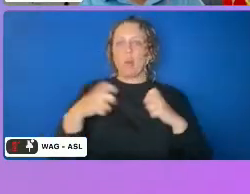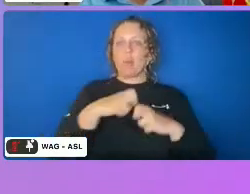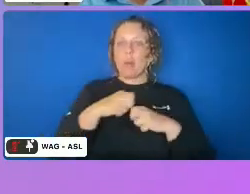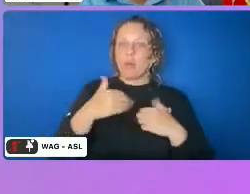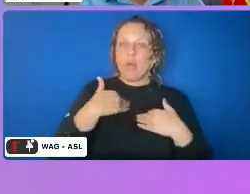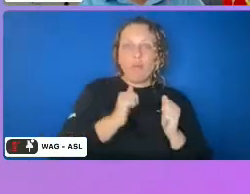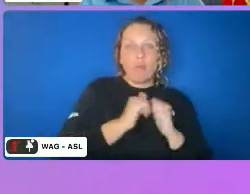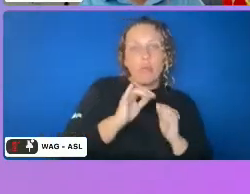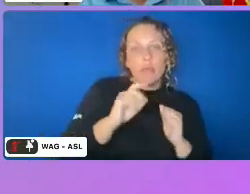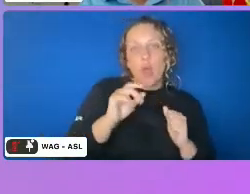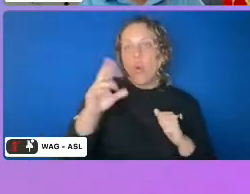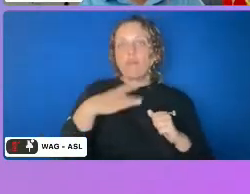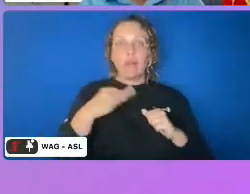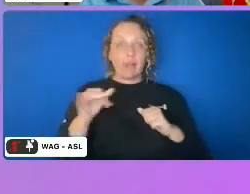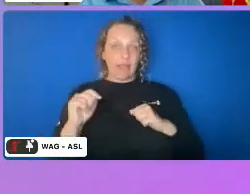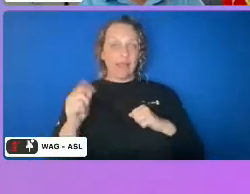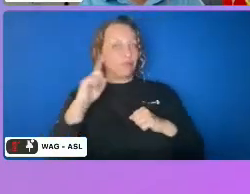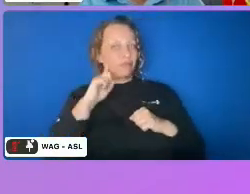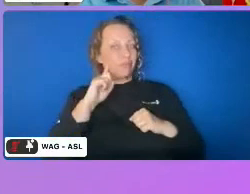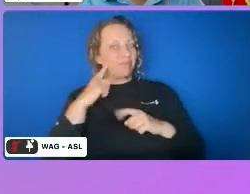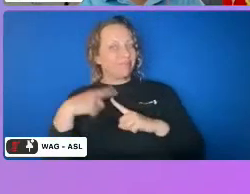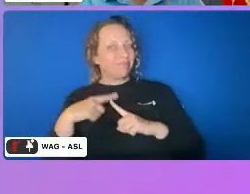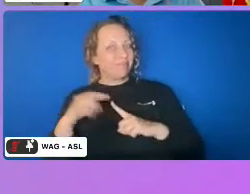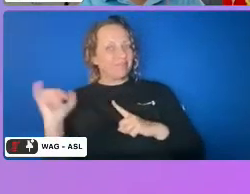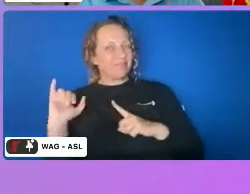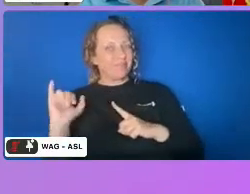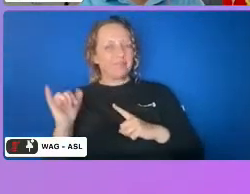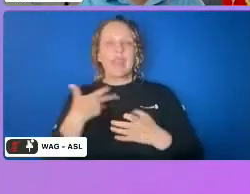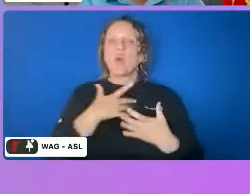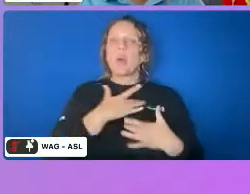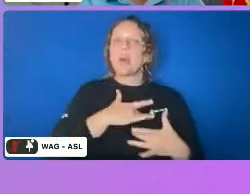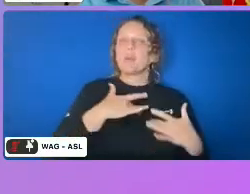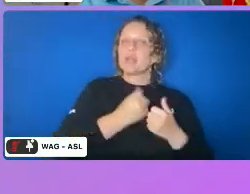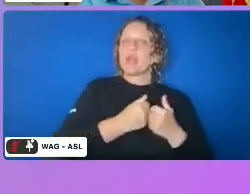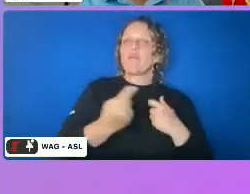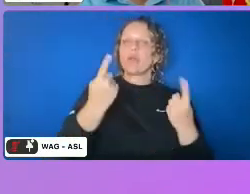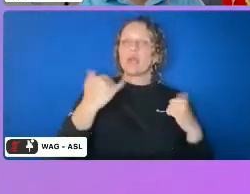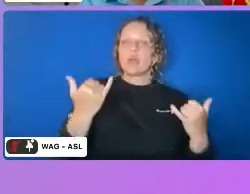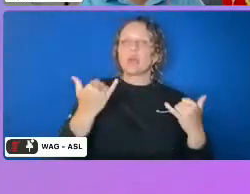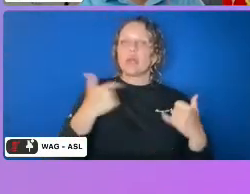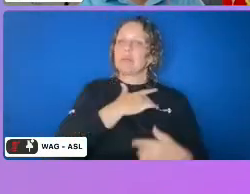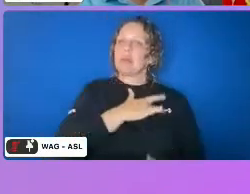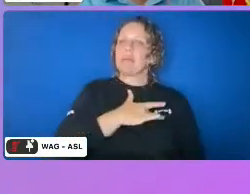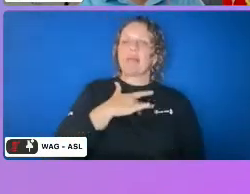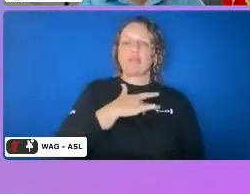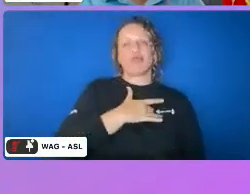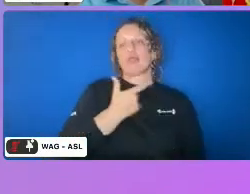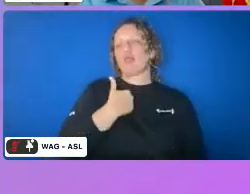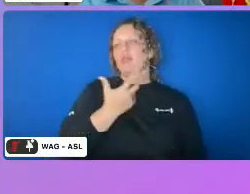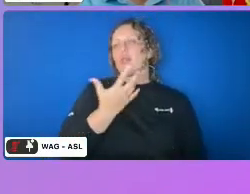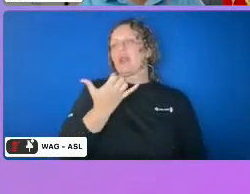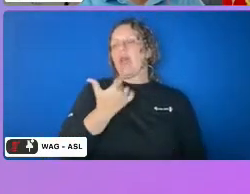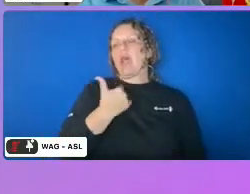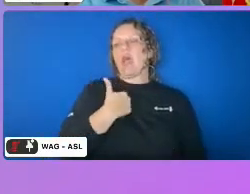or if you like it, that's also great to hear. So I really appreciate everyone attending today. It's been a pleasure and I think now we can hand it to Joy